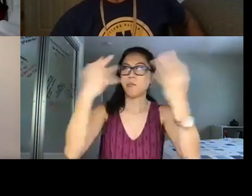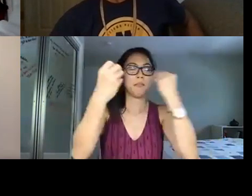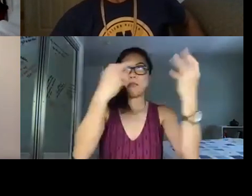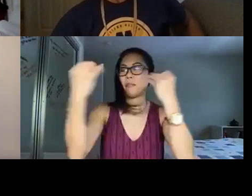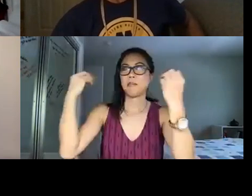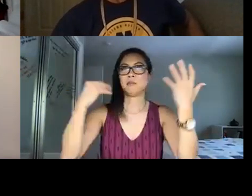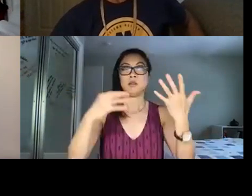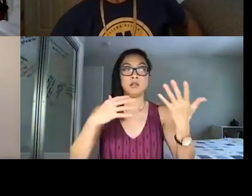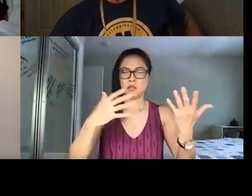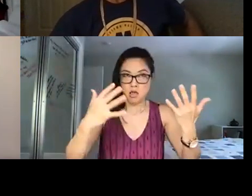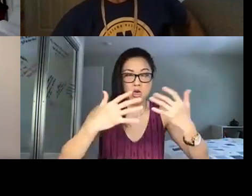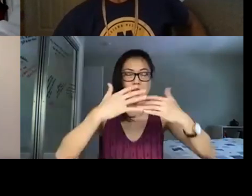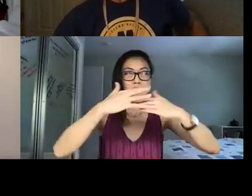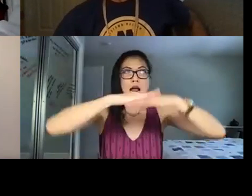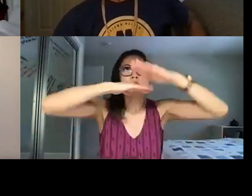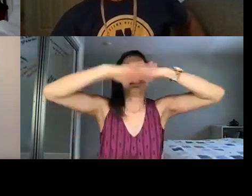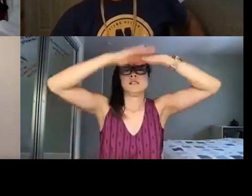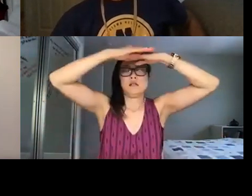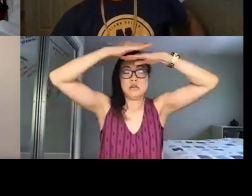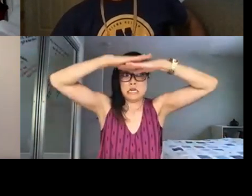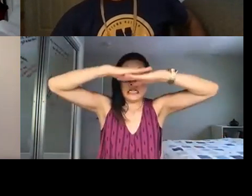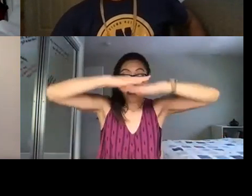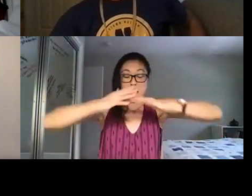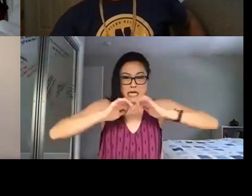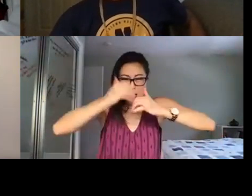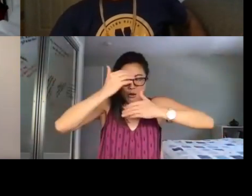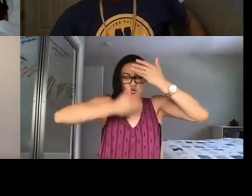it and then, yeah, how we're physically and emotionally